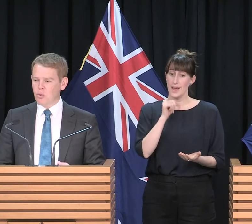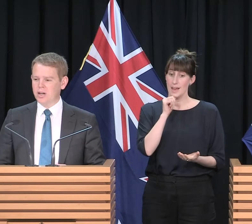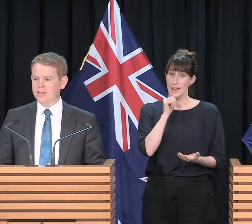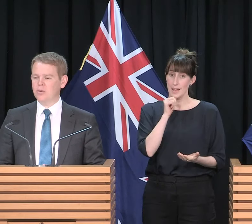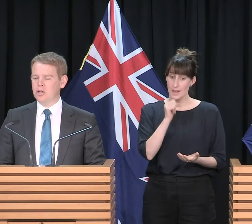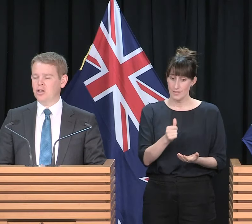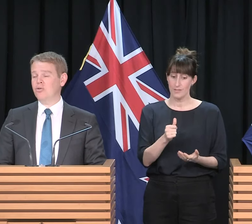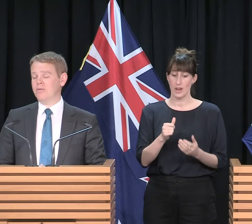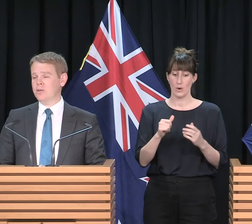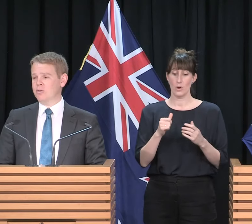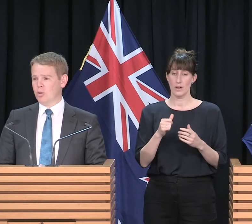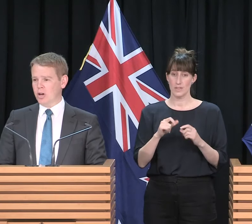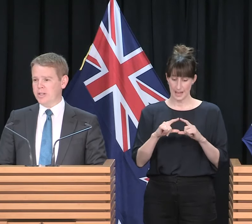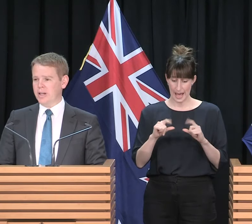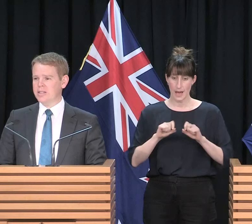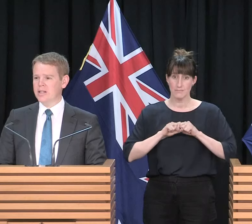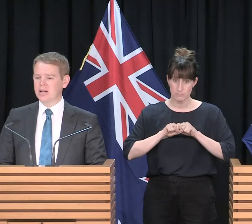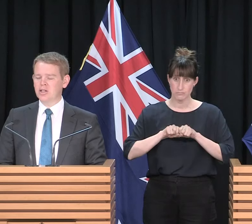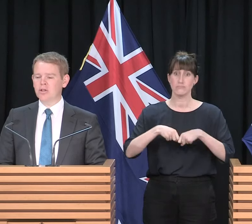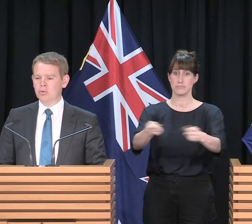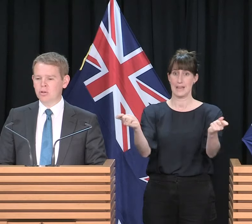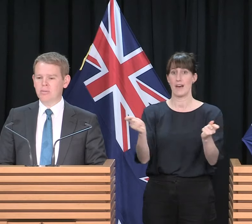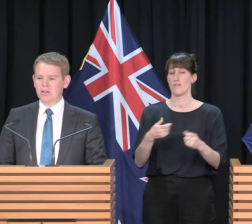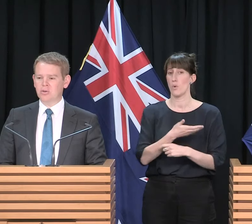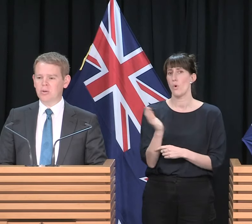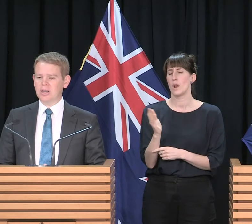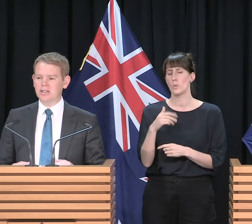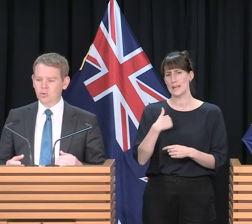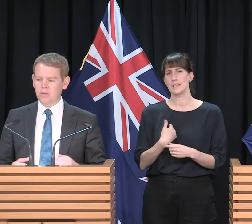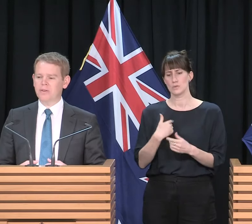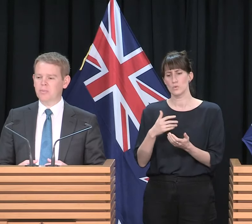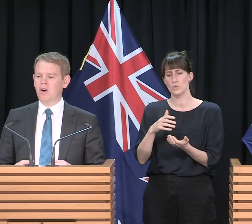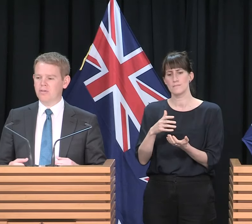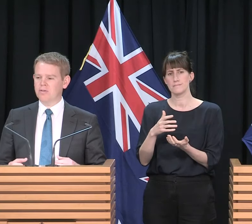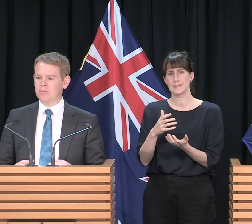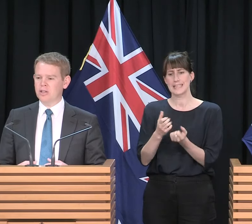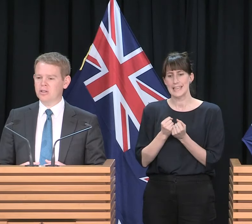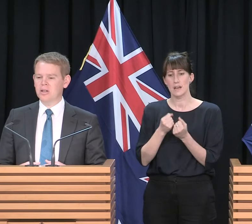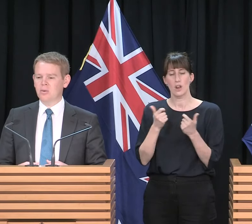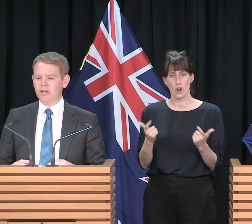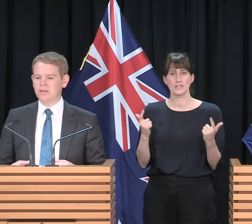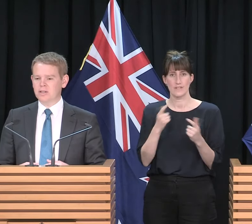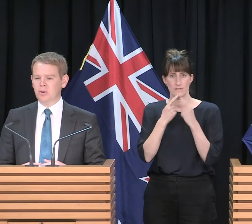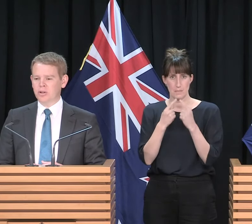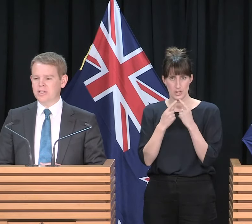something a vital part of our response. While the manual process will remain the